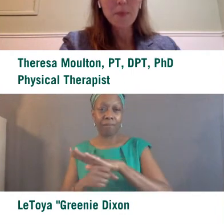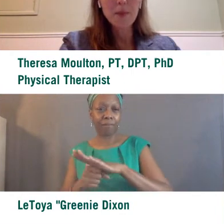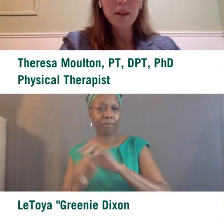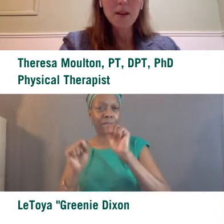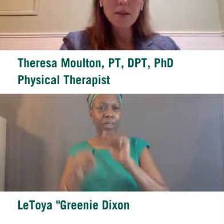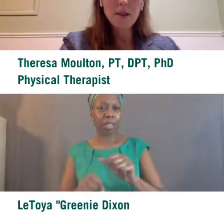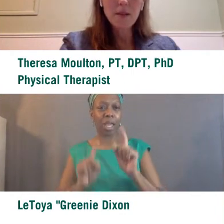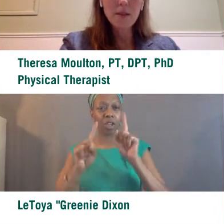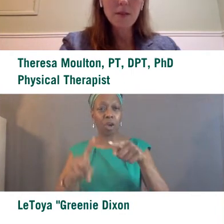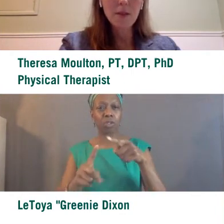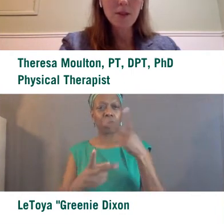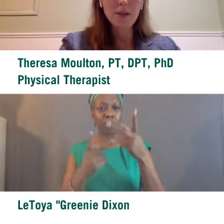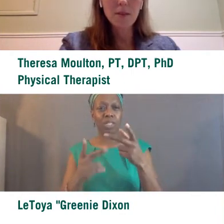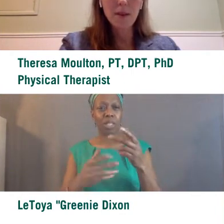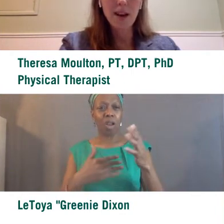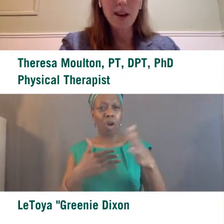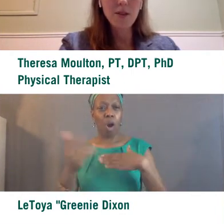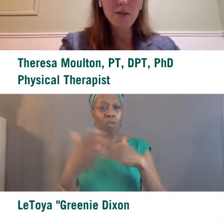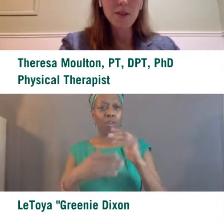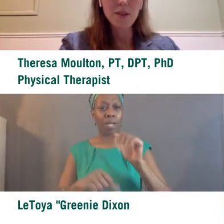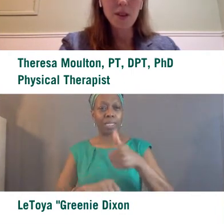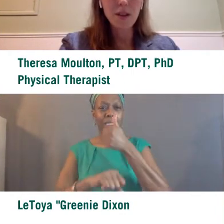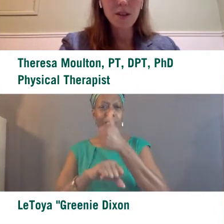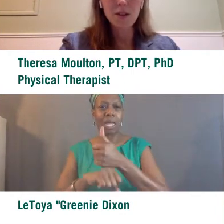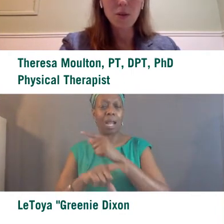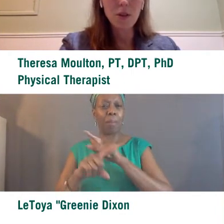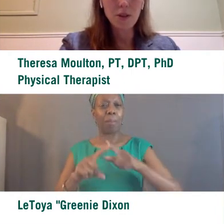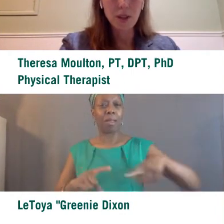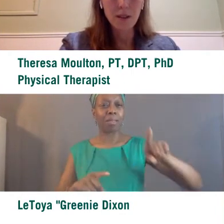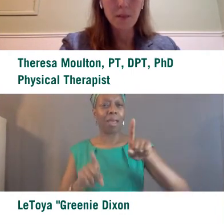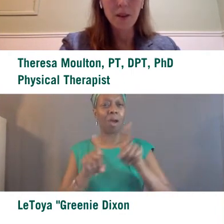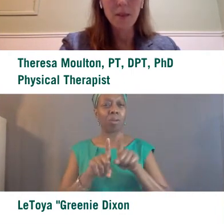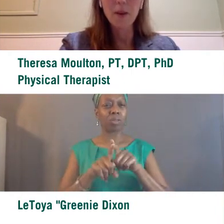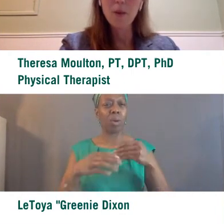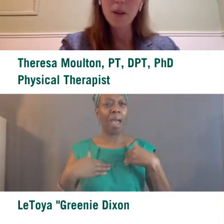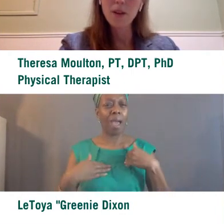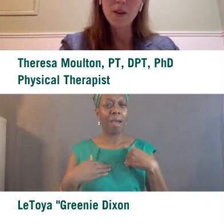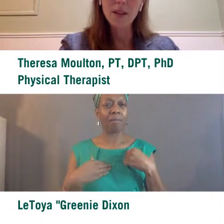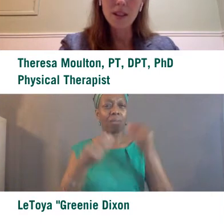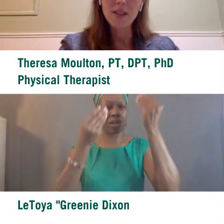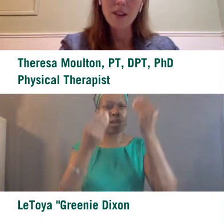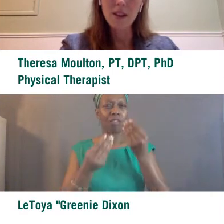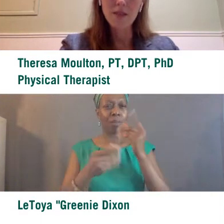but they also have information about how you can talk to your gym about what your needs are